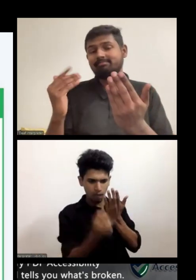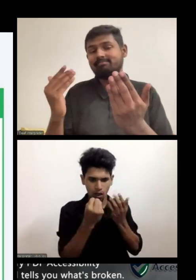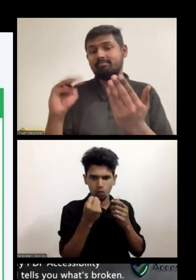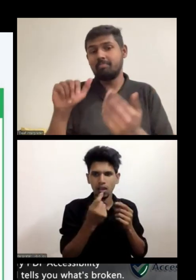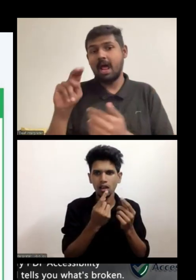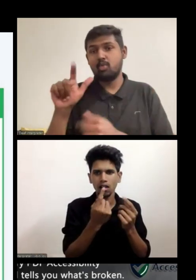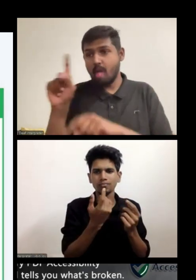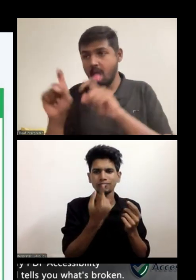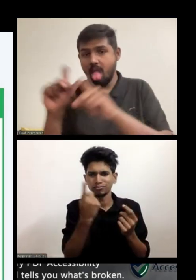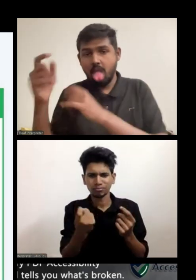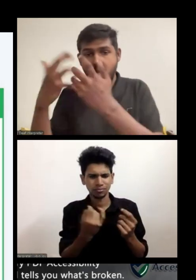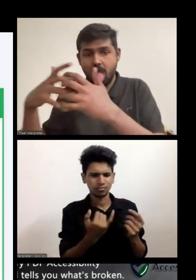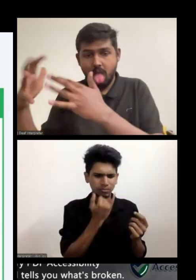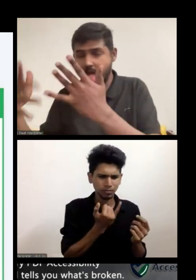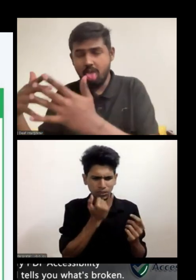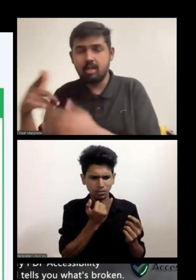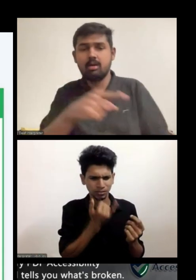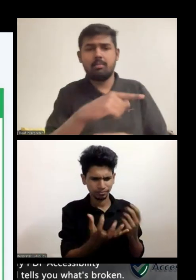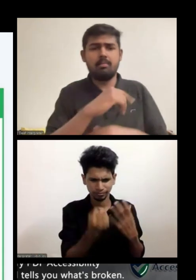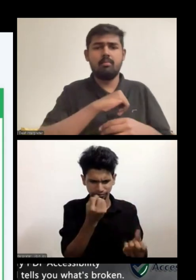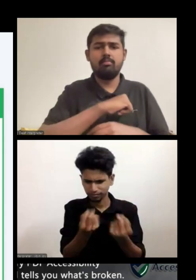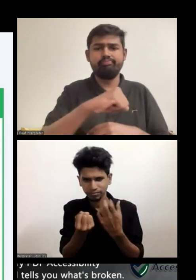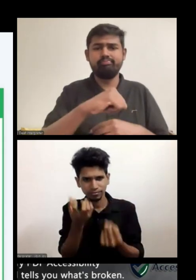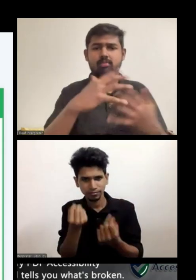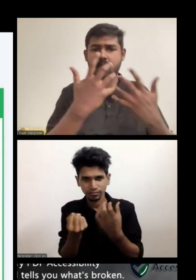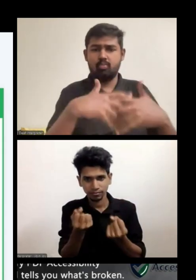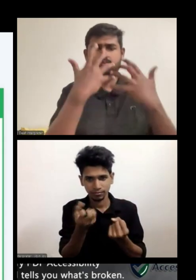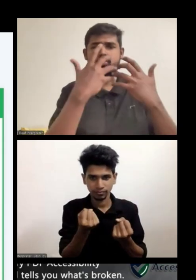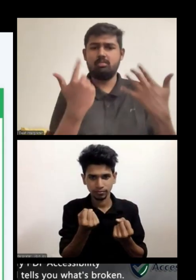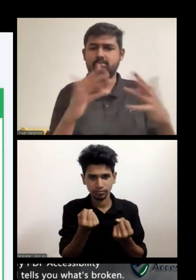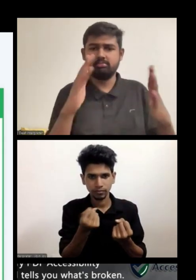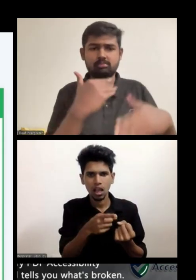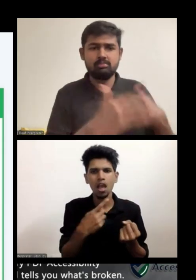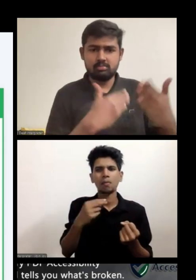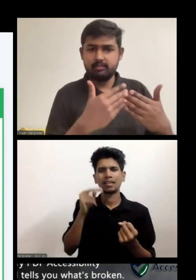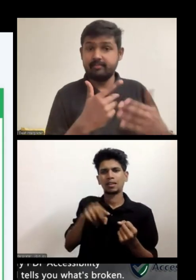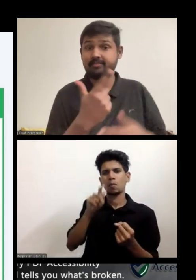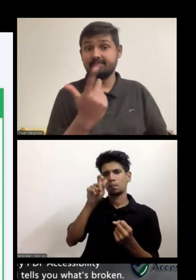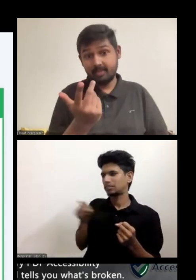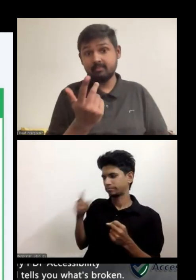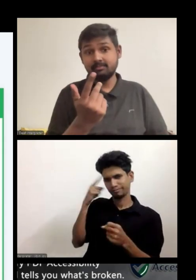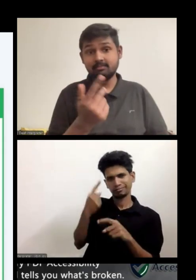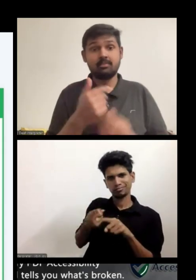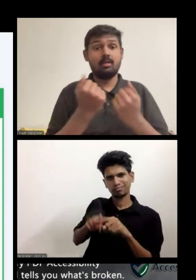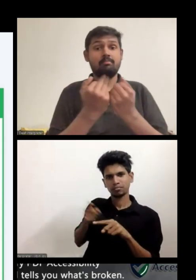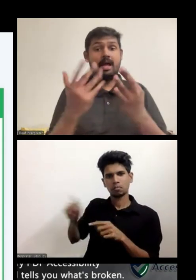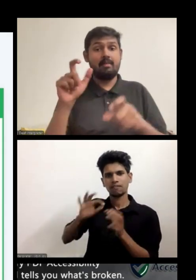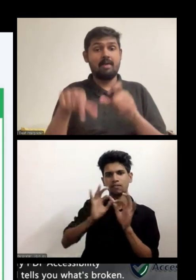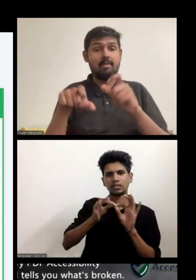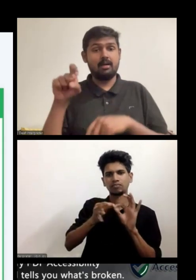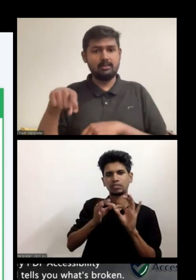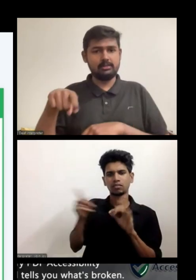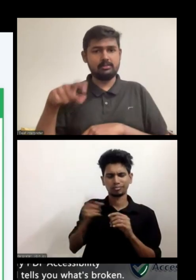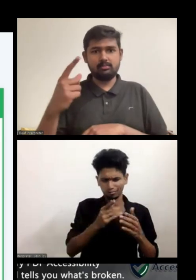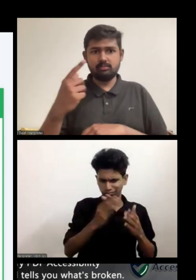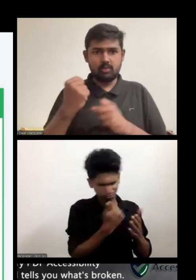specialist or accessibility trainers who can fix these things manually by page by page or they can